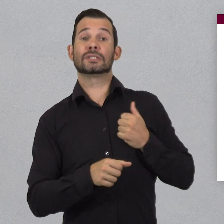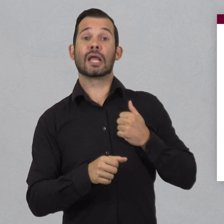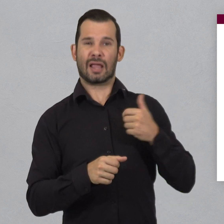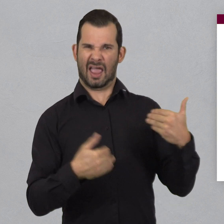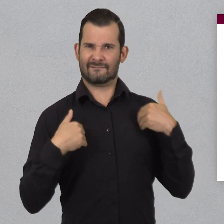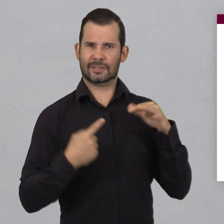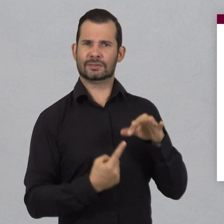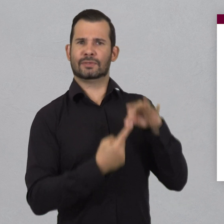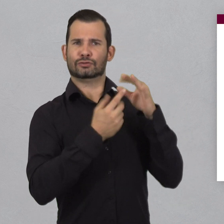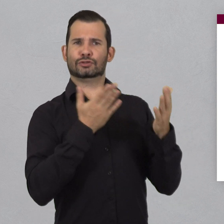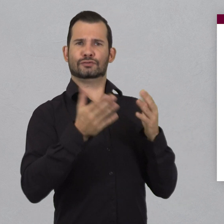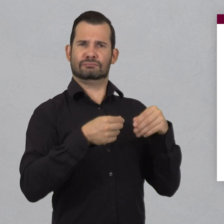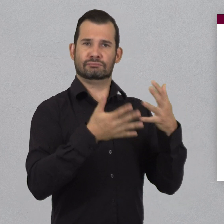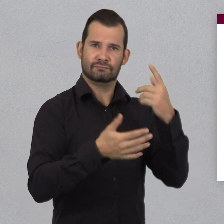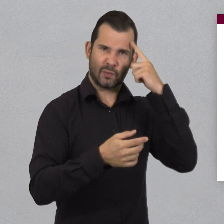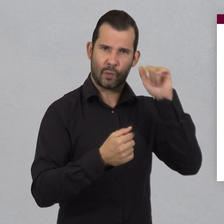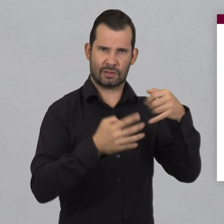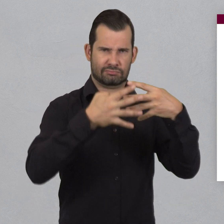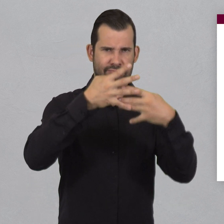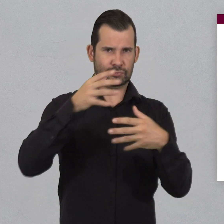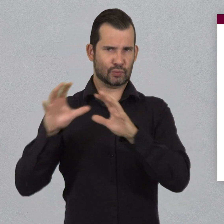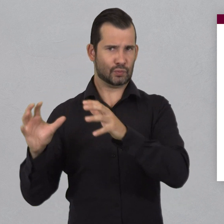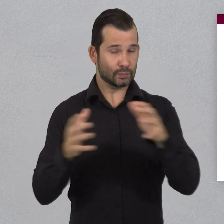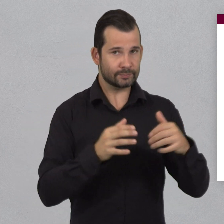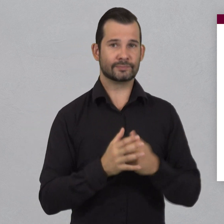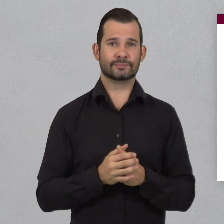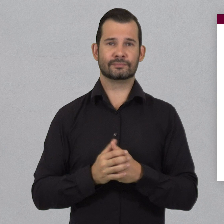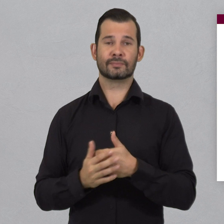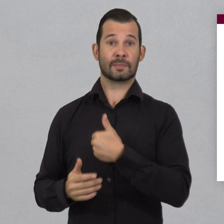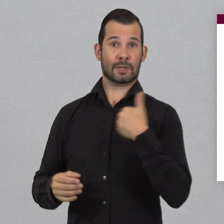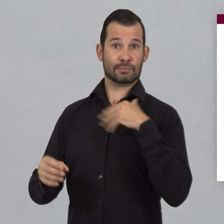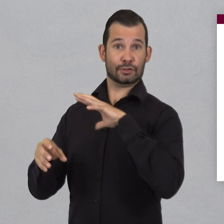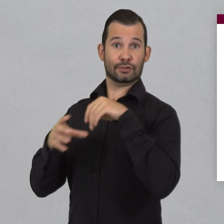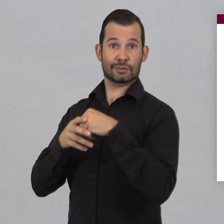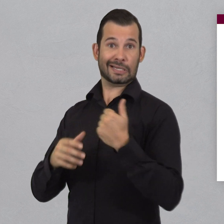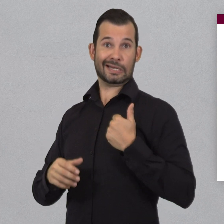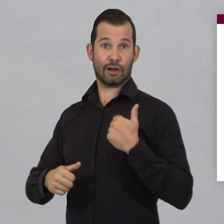special services for the following groups: · Members of the Canadian Armed Forces